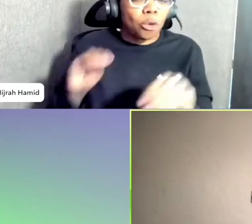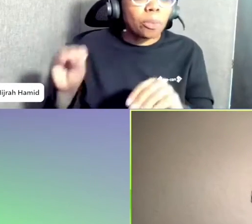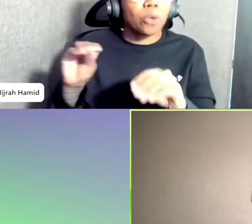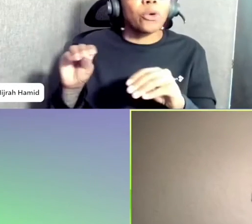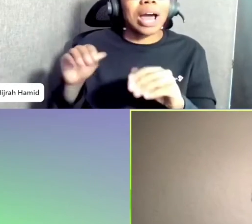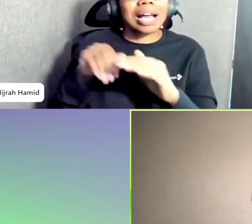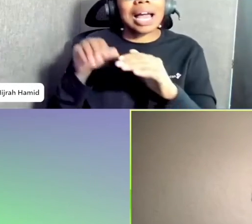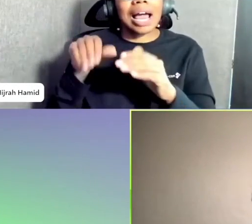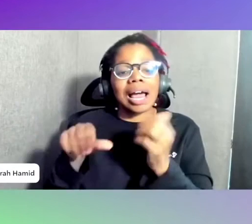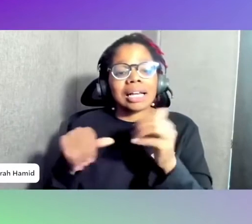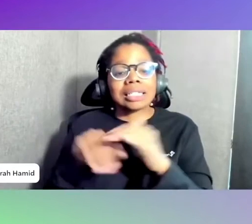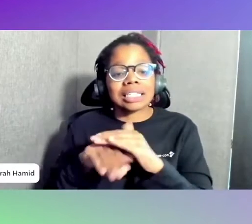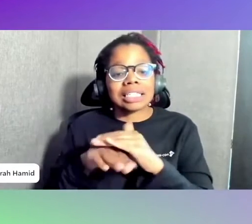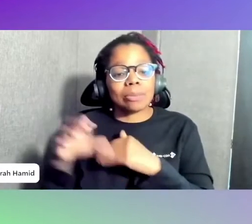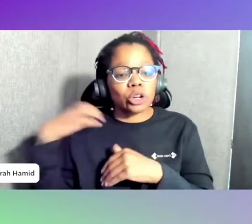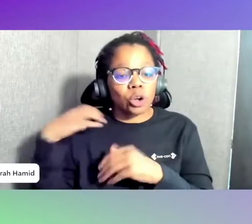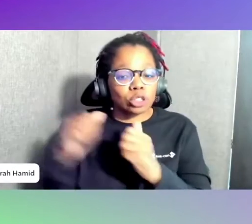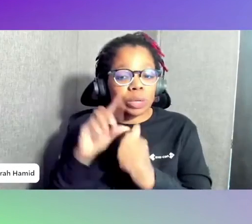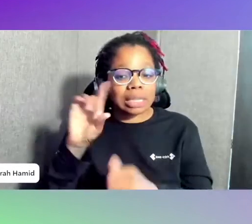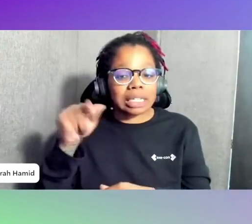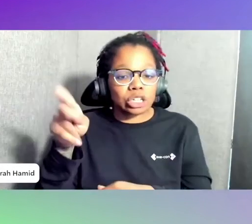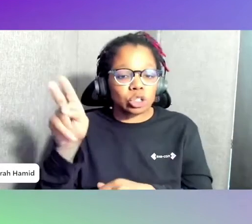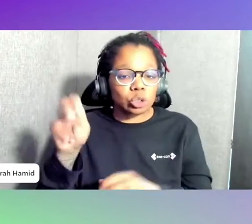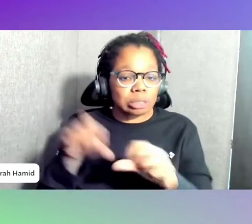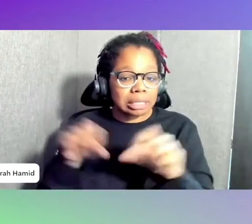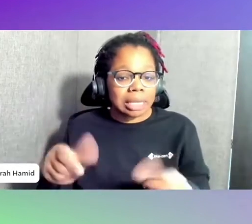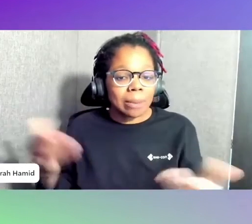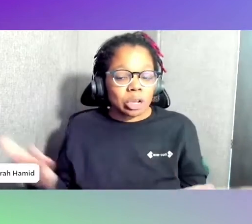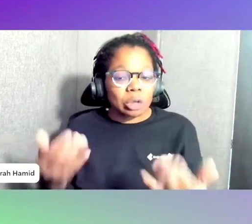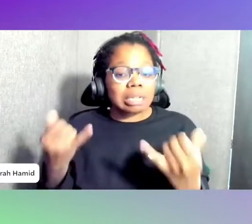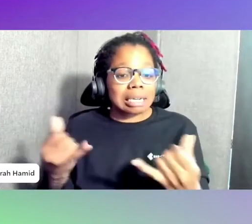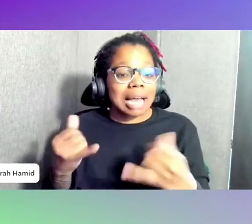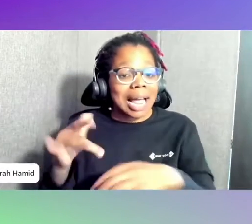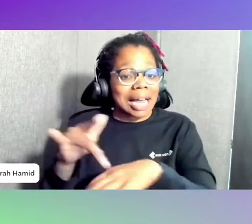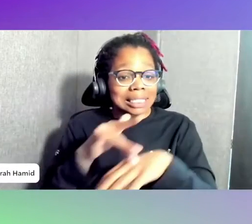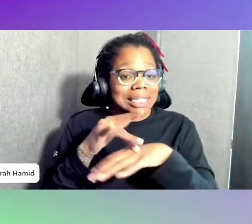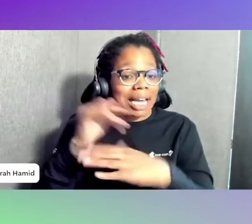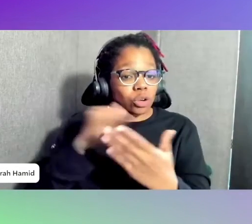[Marco Salsiccia] Hi everyone. I am a senior mobile accessibility coach with DQ